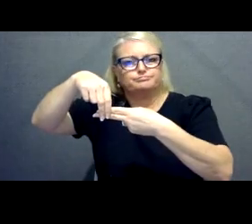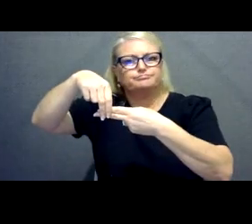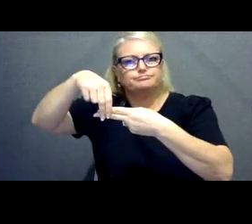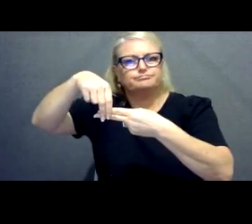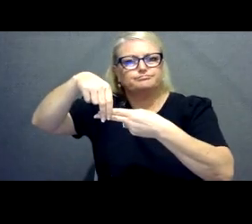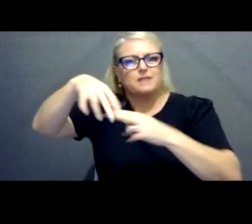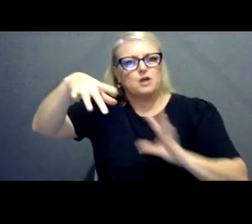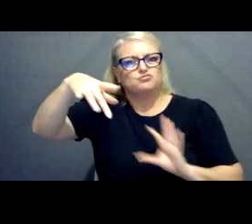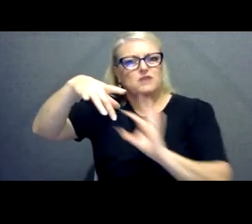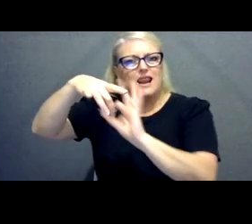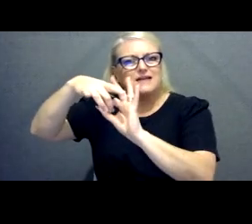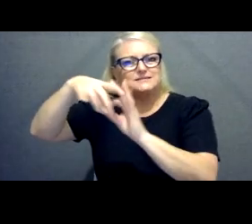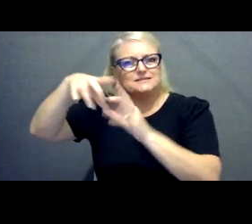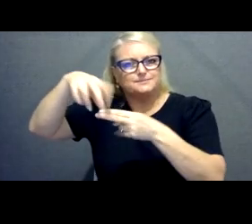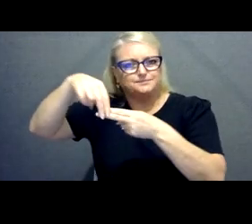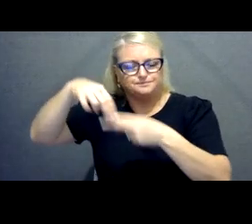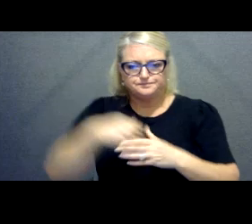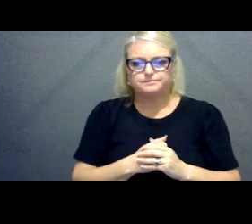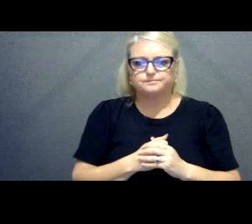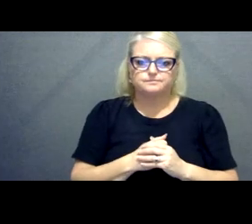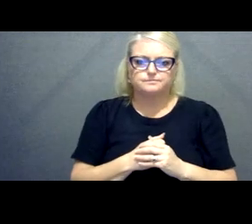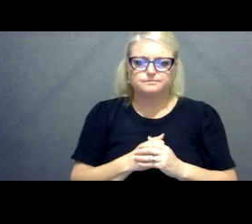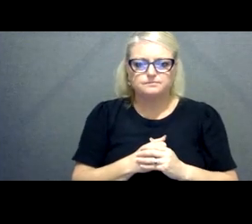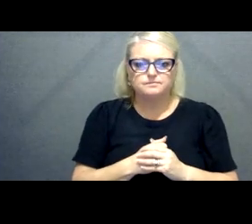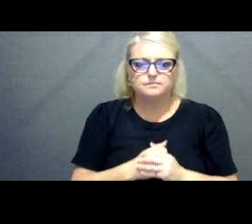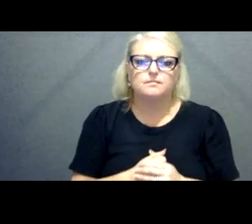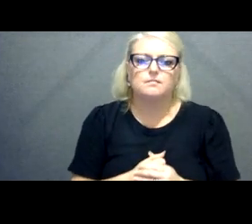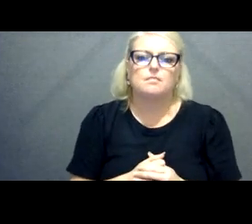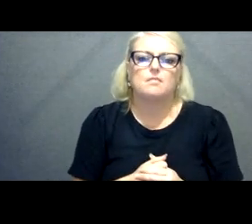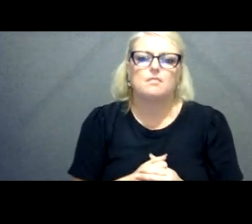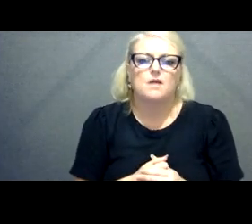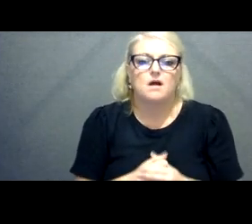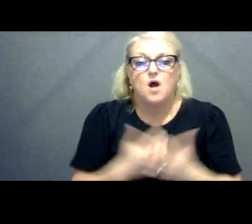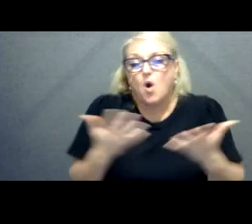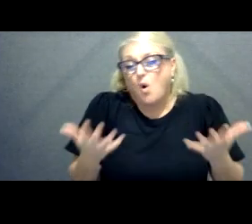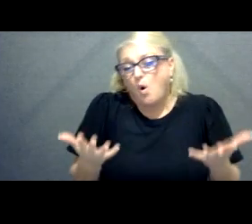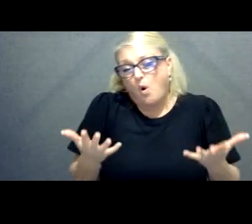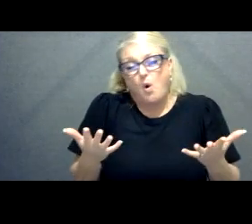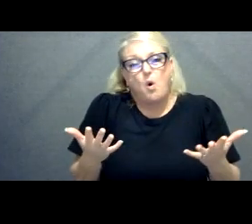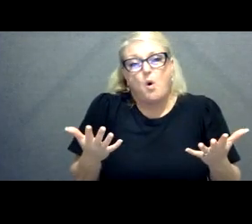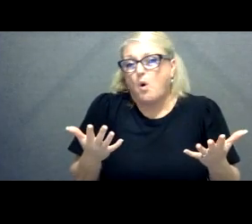application form is asking for um otherwise there potential that we will then um ask that